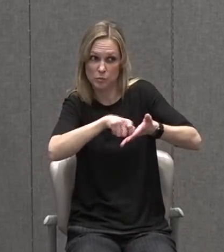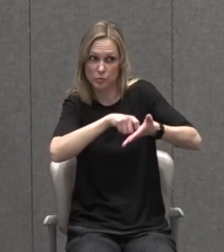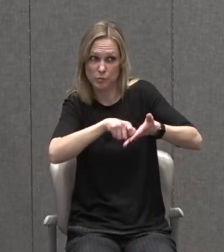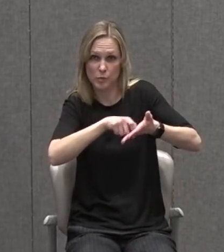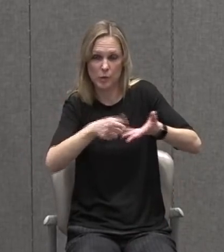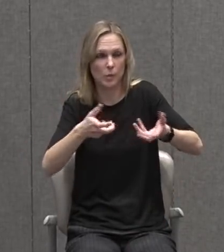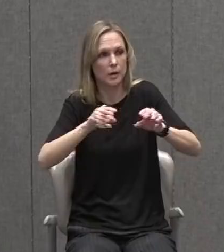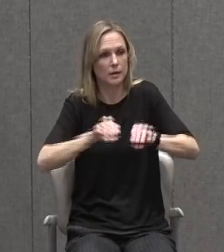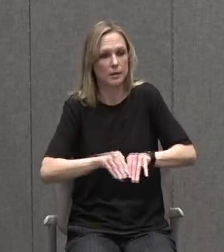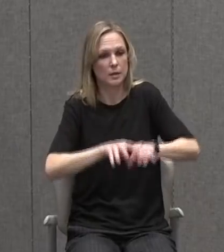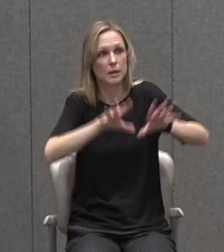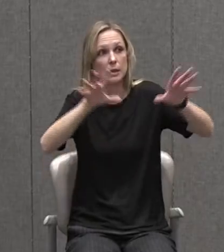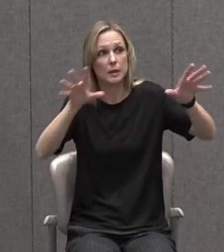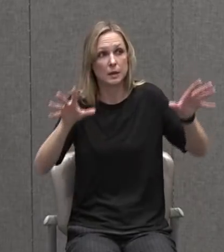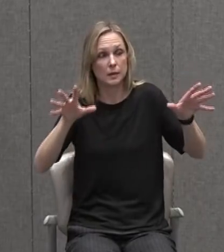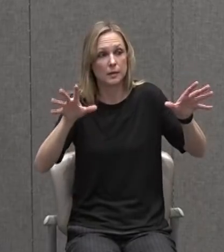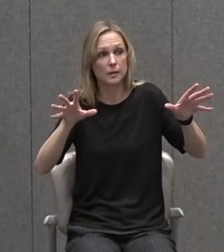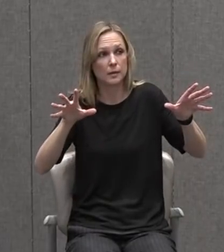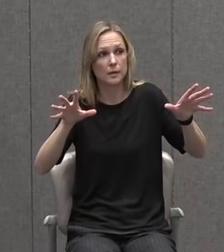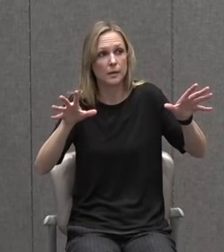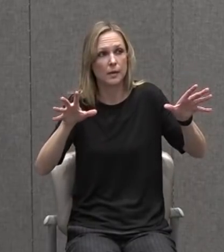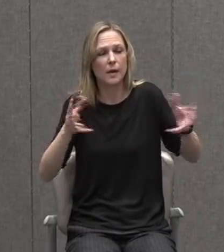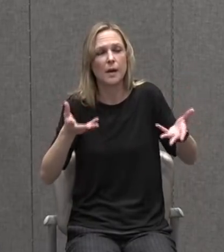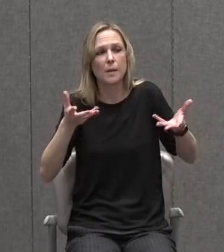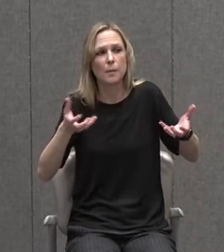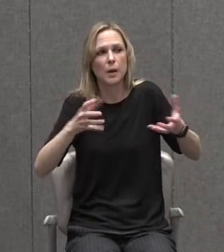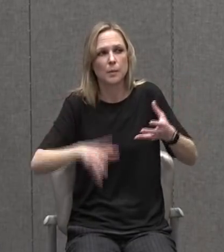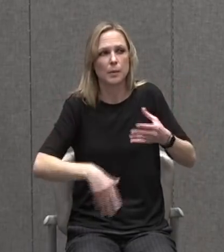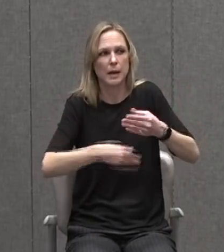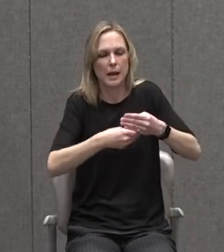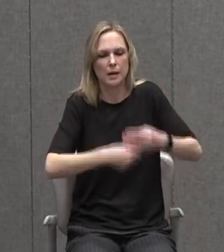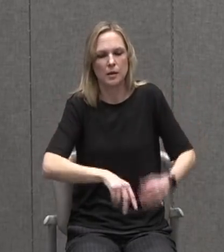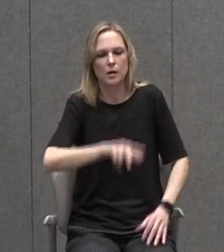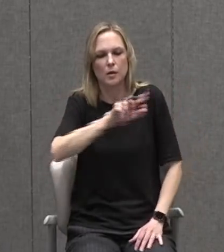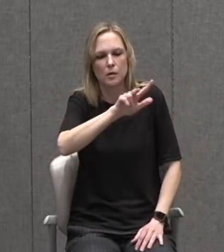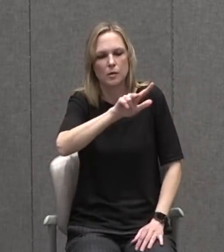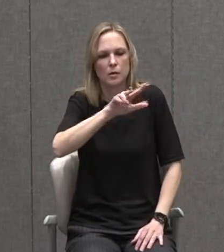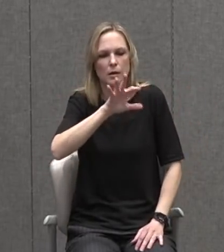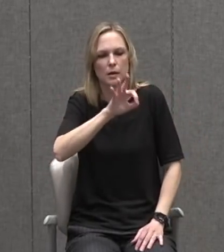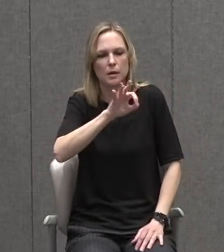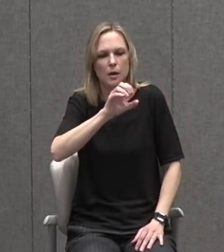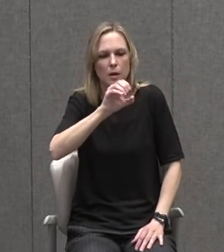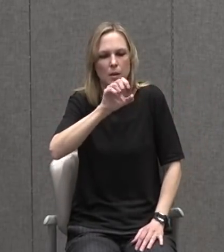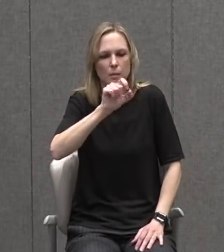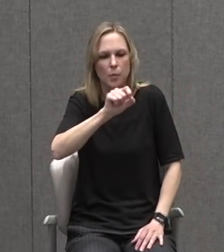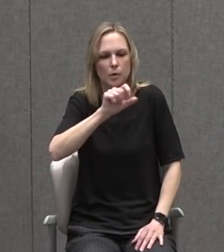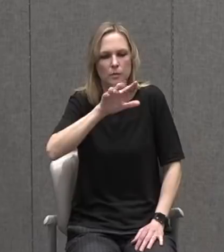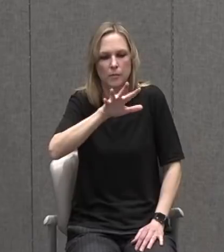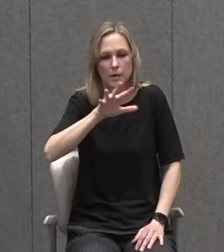those thousandths in there, I probably wanna add those extra zeros in there. Just so I know that number